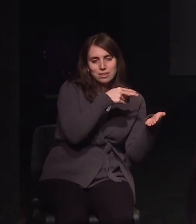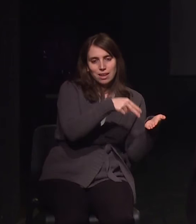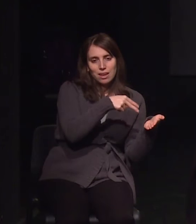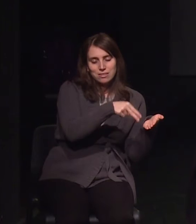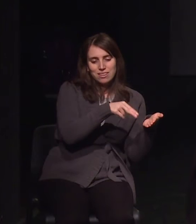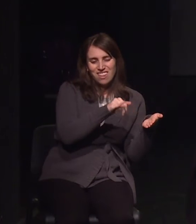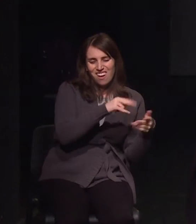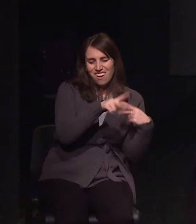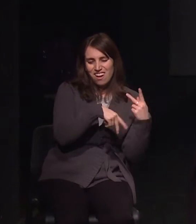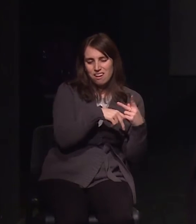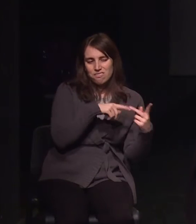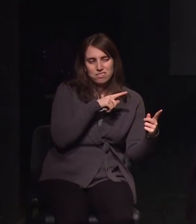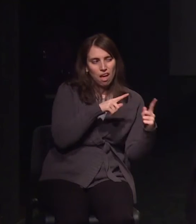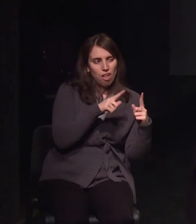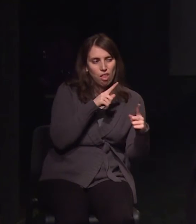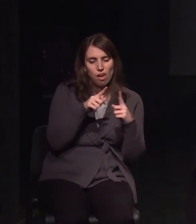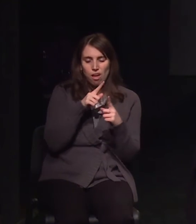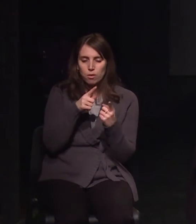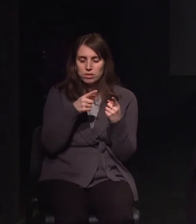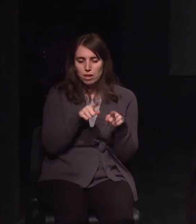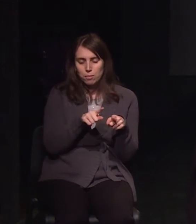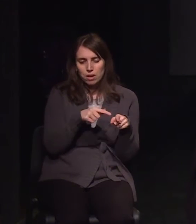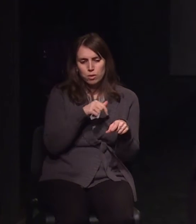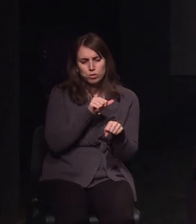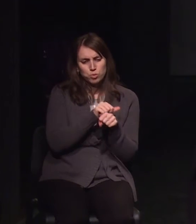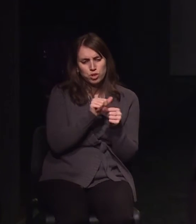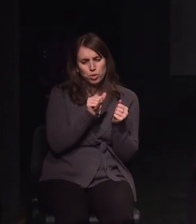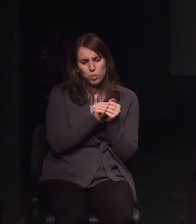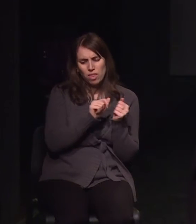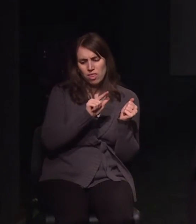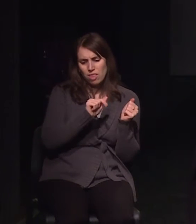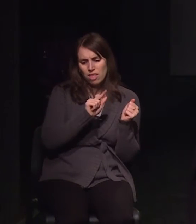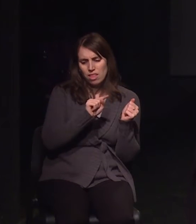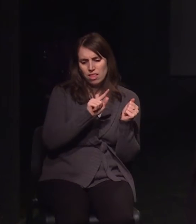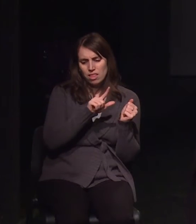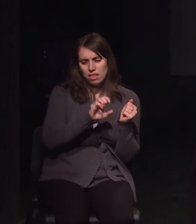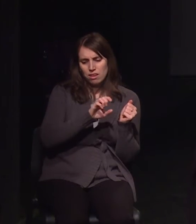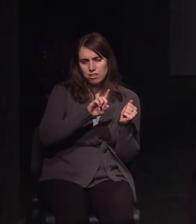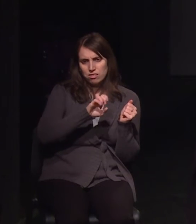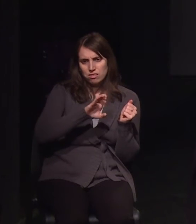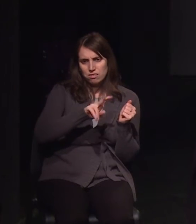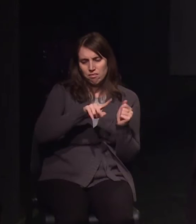So Lil Buck, who I work with comes from Memphis, and he was dancing Memphis Jookin, specific to Memphis.